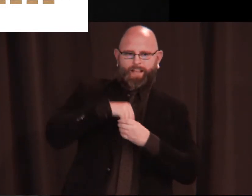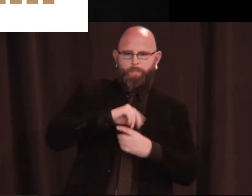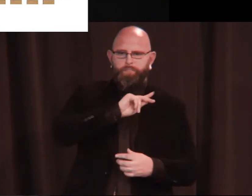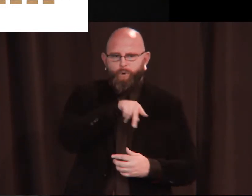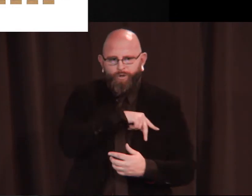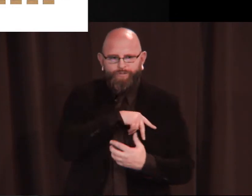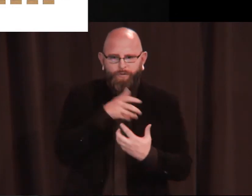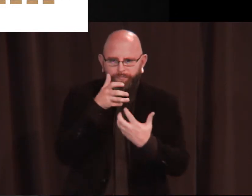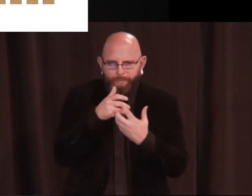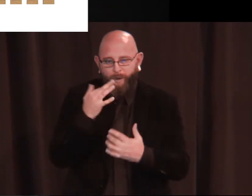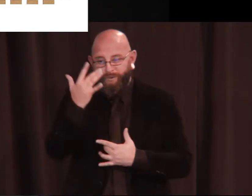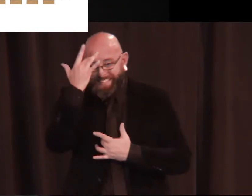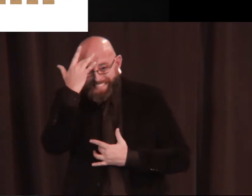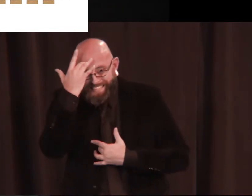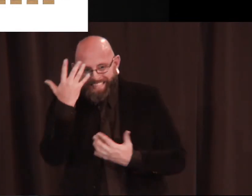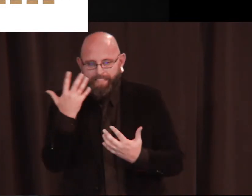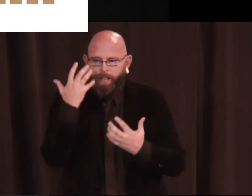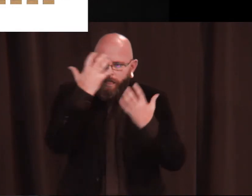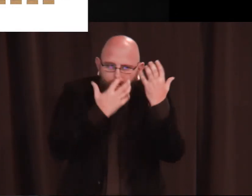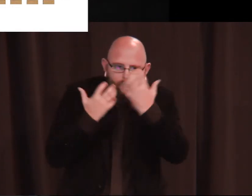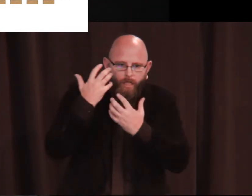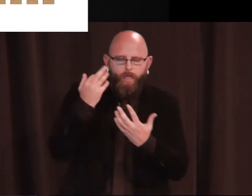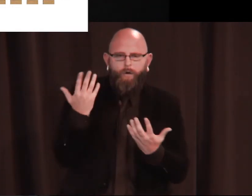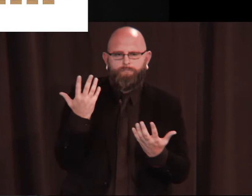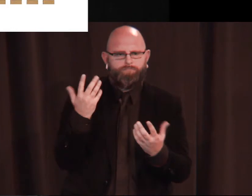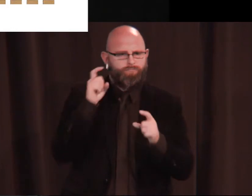are they just crabby that day and don't want to wear it?